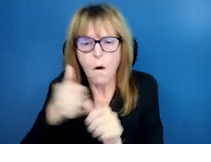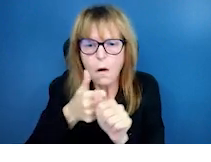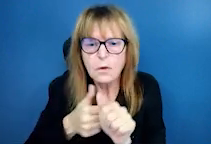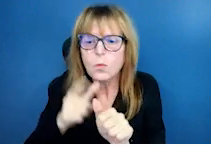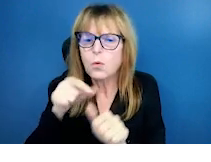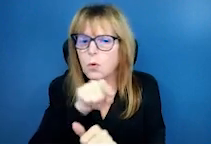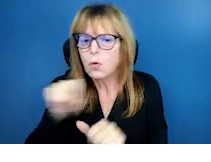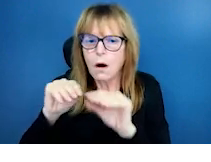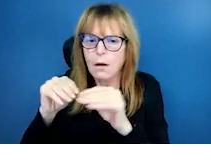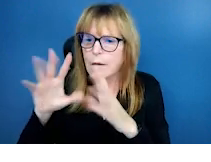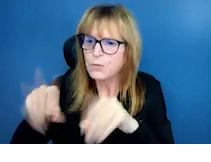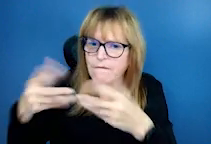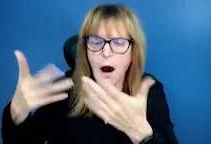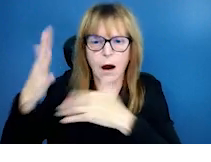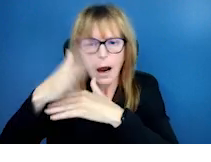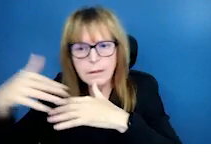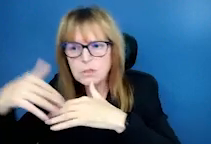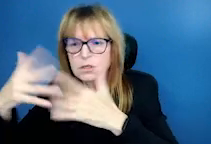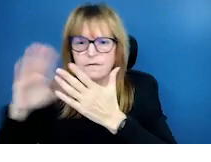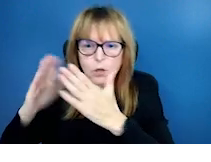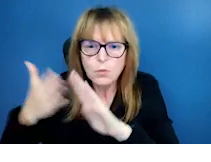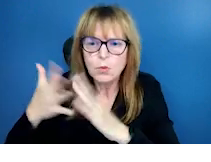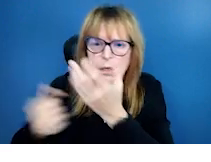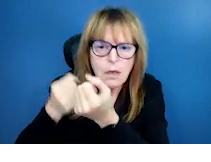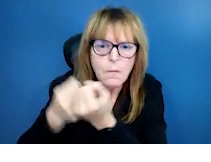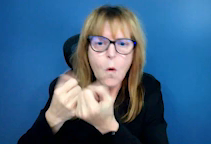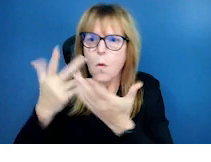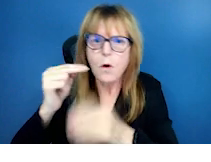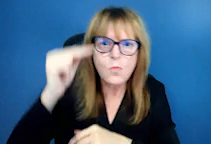We deduct the total government assistance from the total grant to be received.